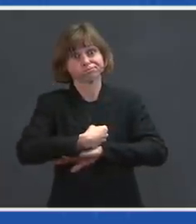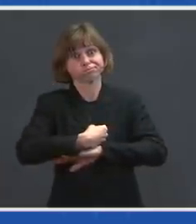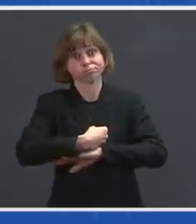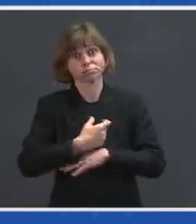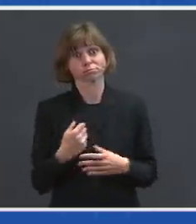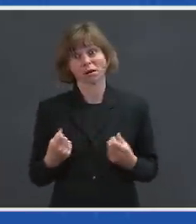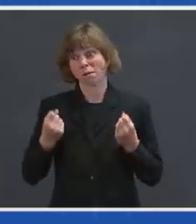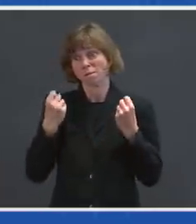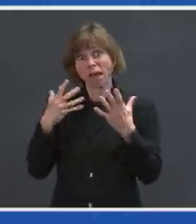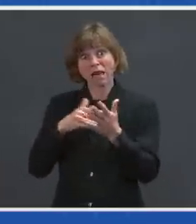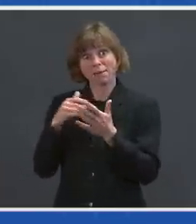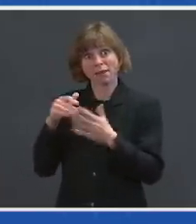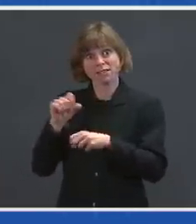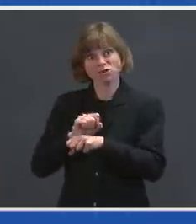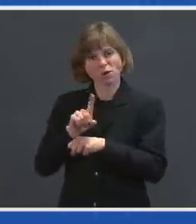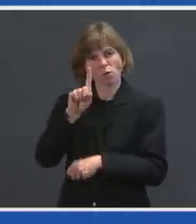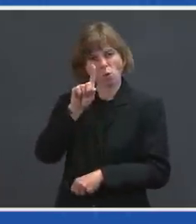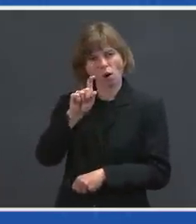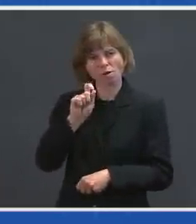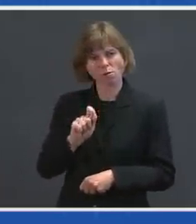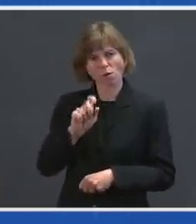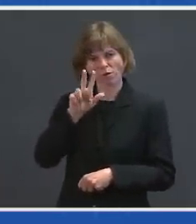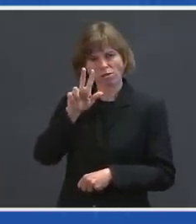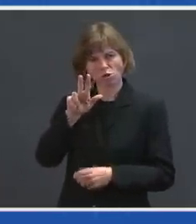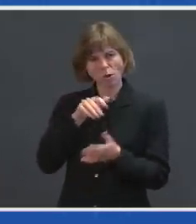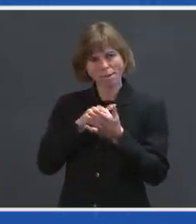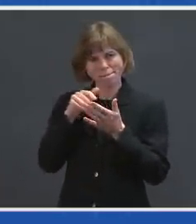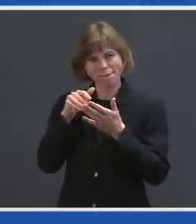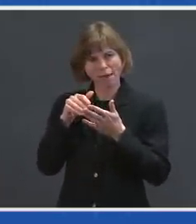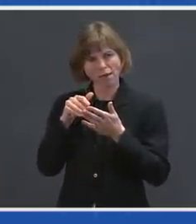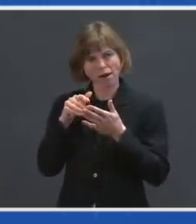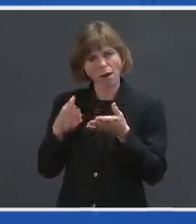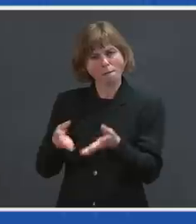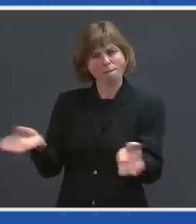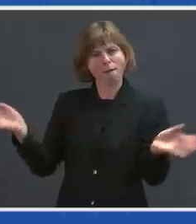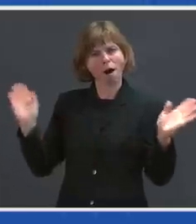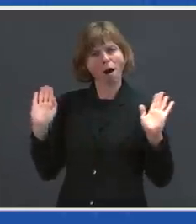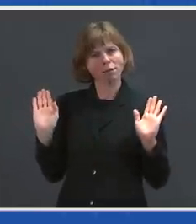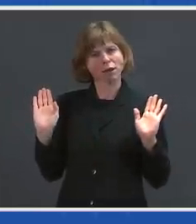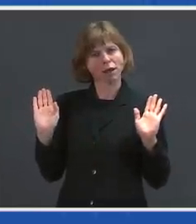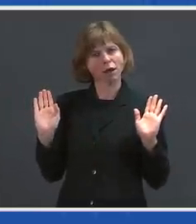1.3 million public sector -- education, nurses, cops,